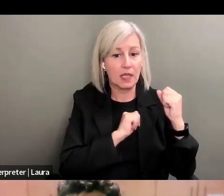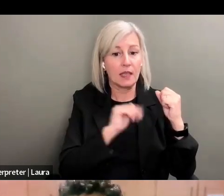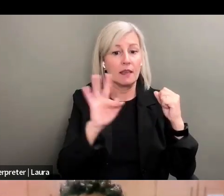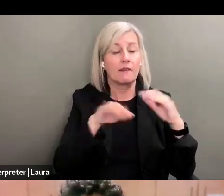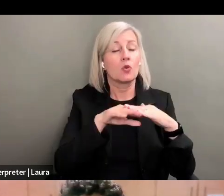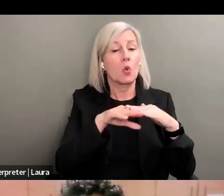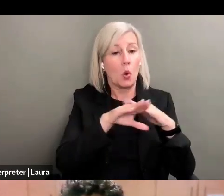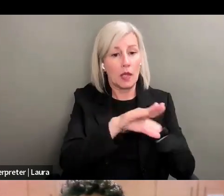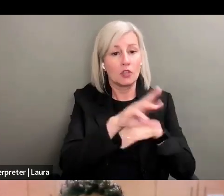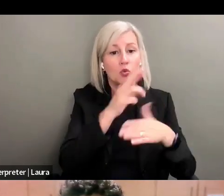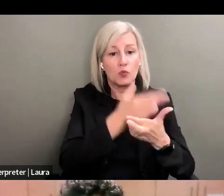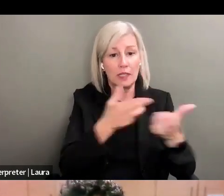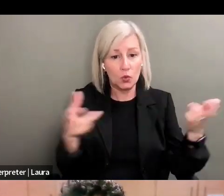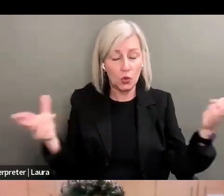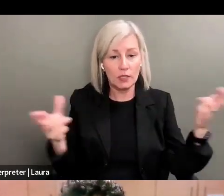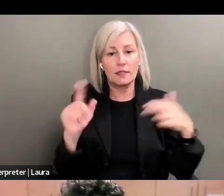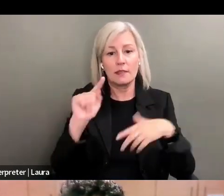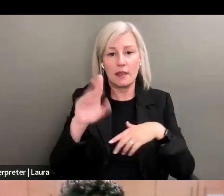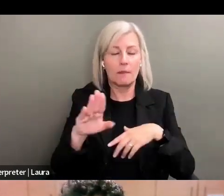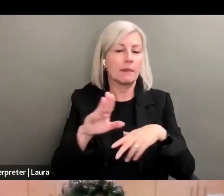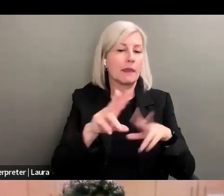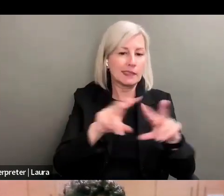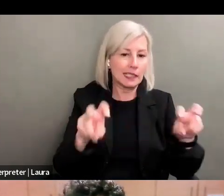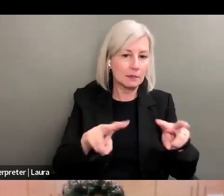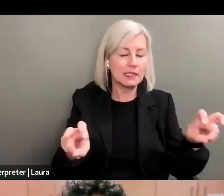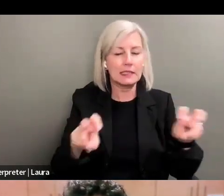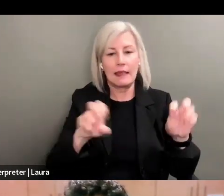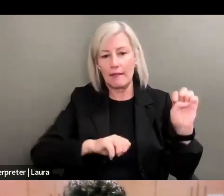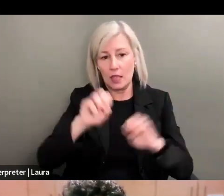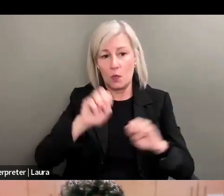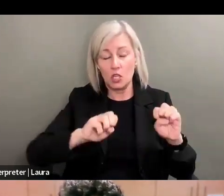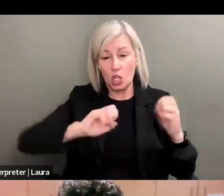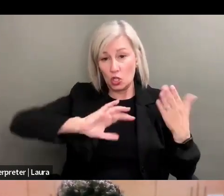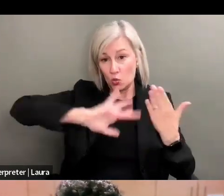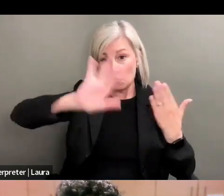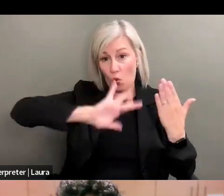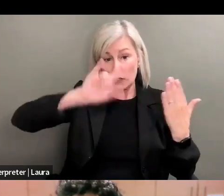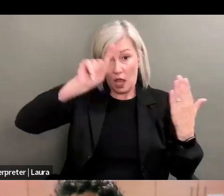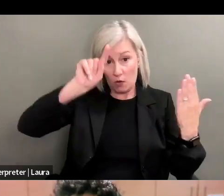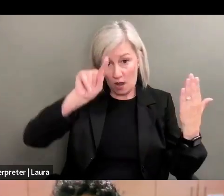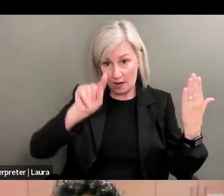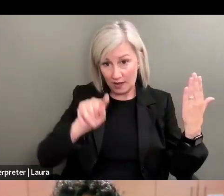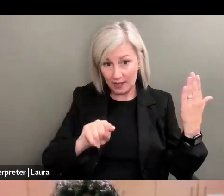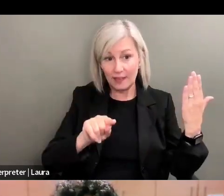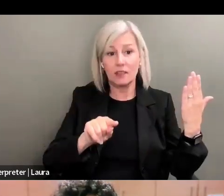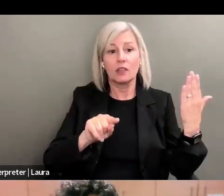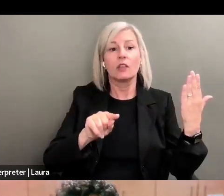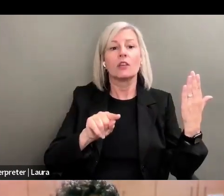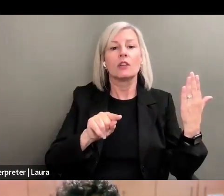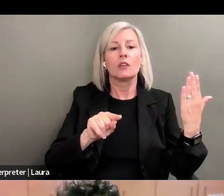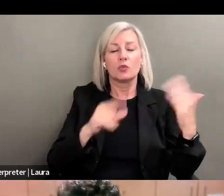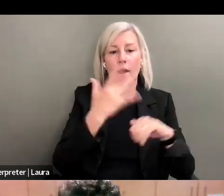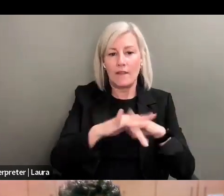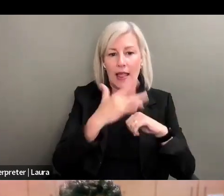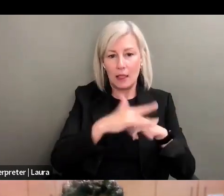tab and then to assessments and evaluations and scroll down to the available assessment tools, then to functional listening assessments, it